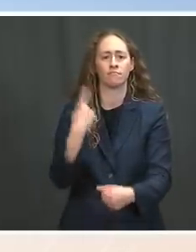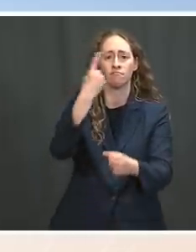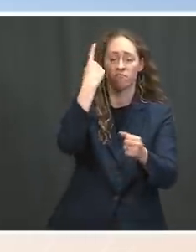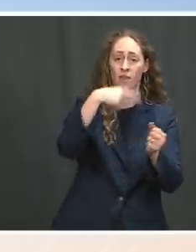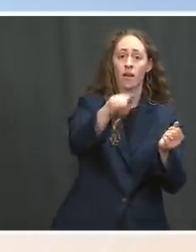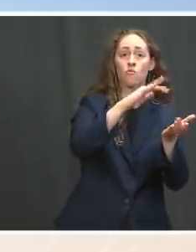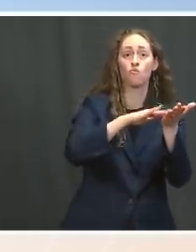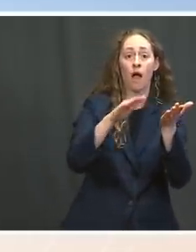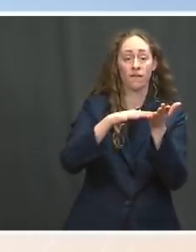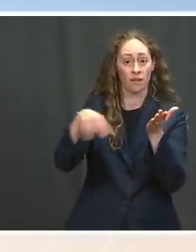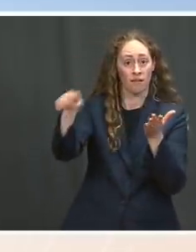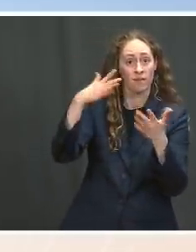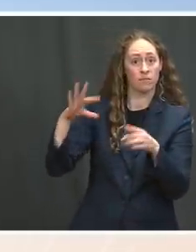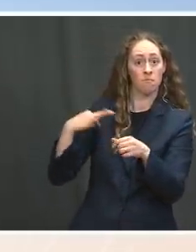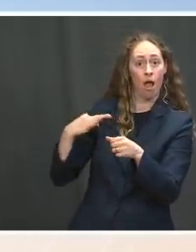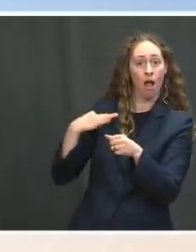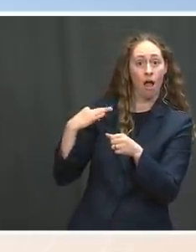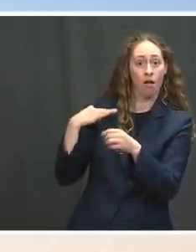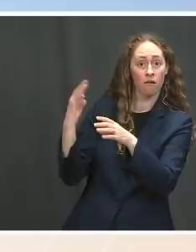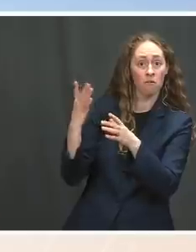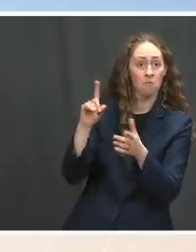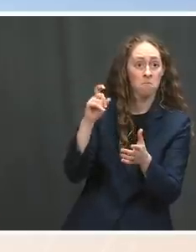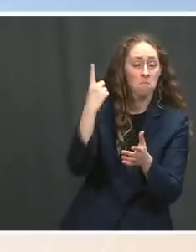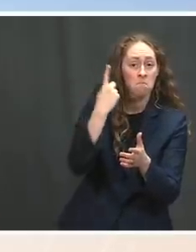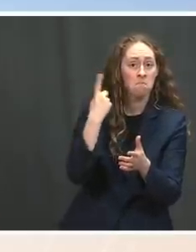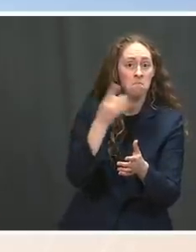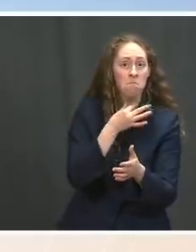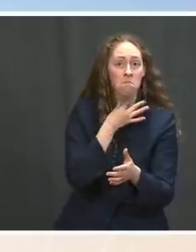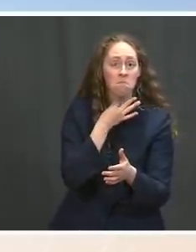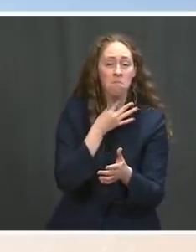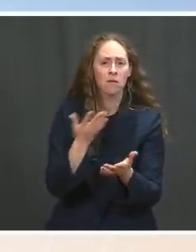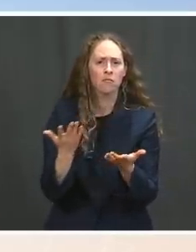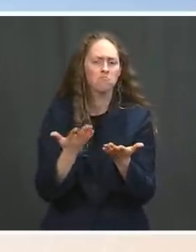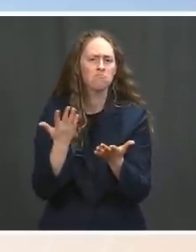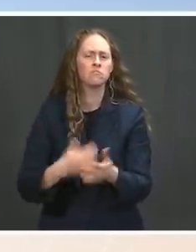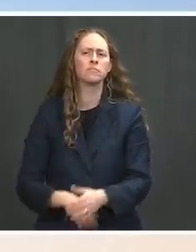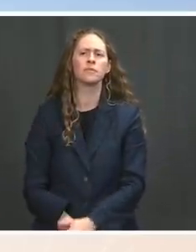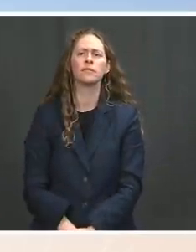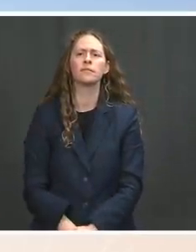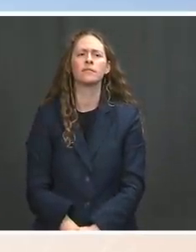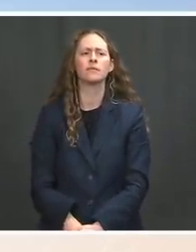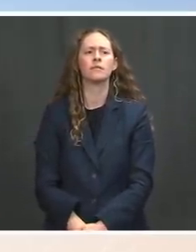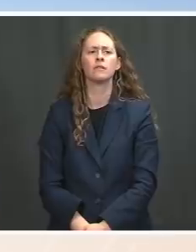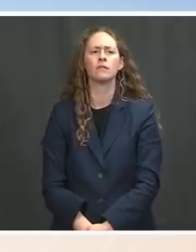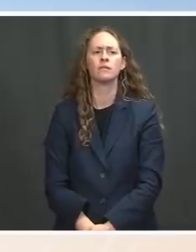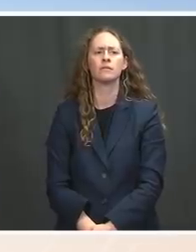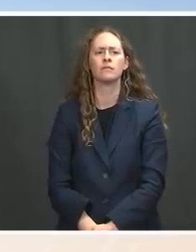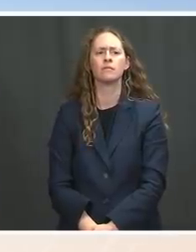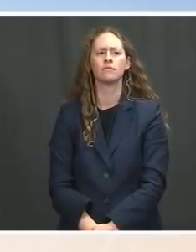are truly available right now -- contract near the Gulf, et cetera -- that could help? Secretary Buttigieg: So I can't speak